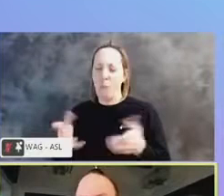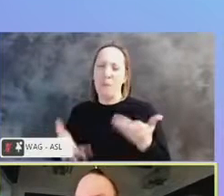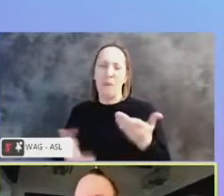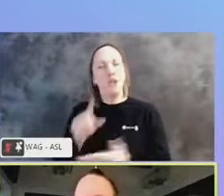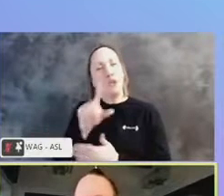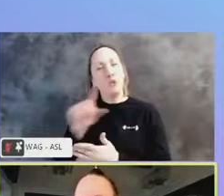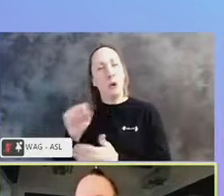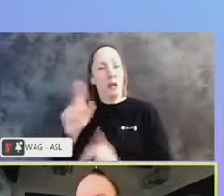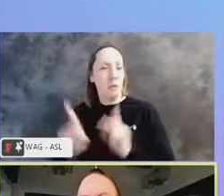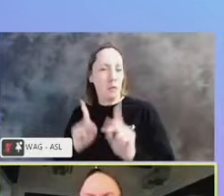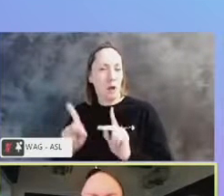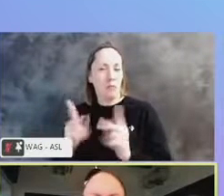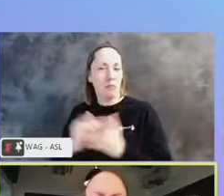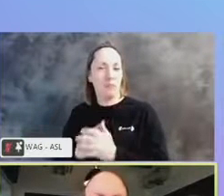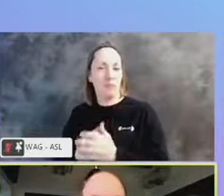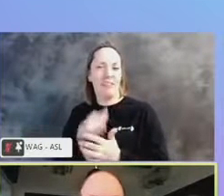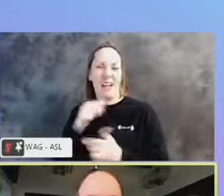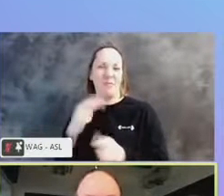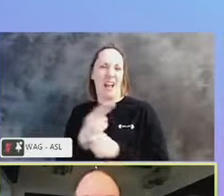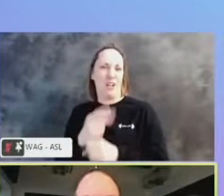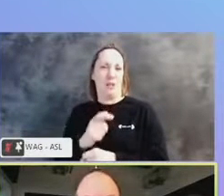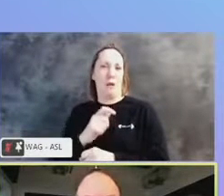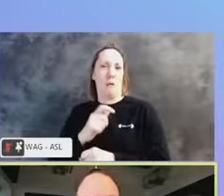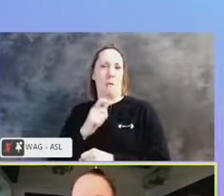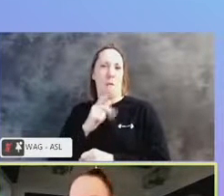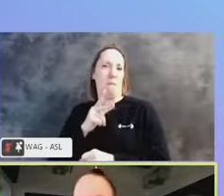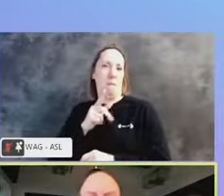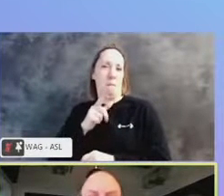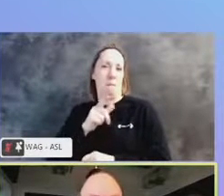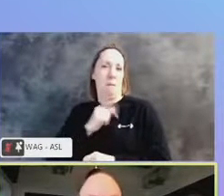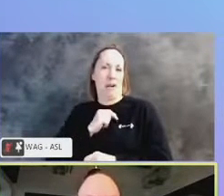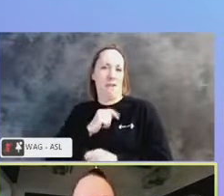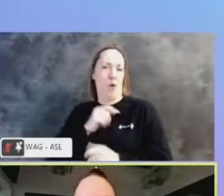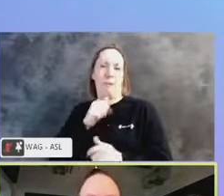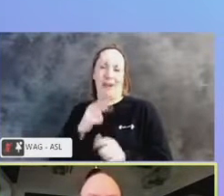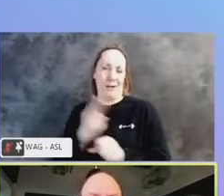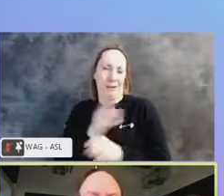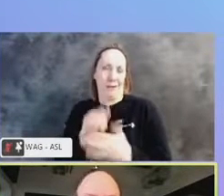presentation, I figure it's a small room, like there's 20